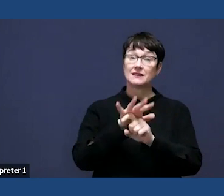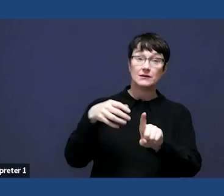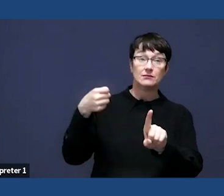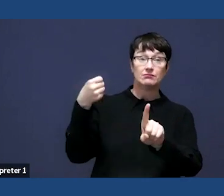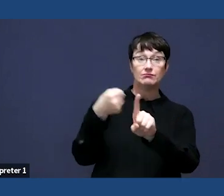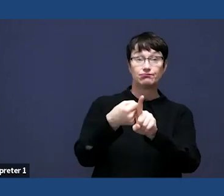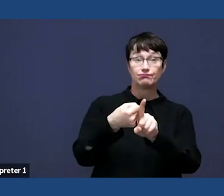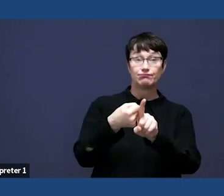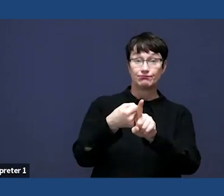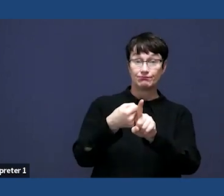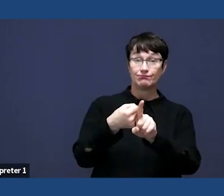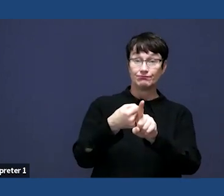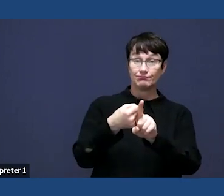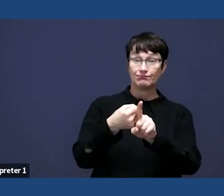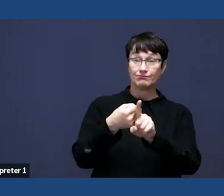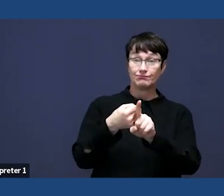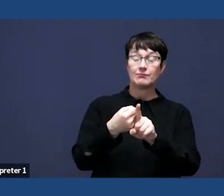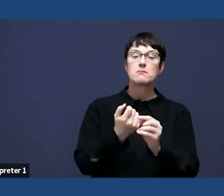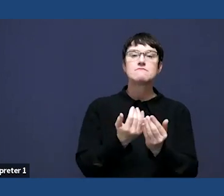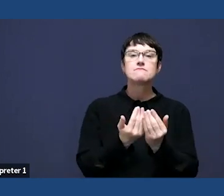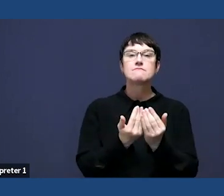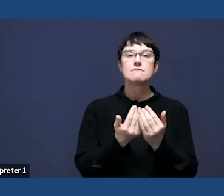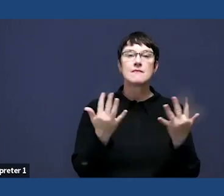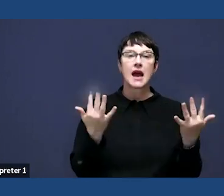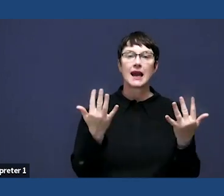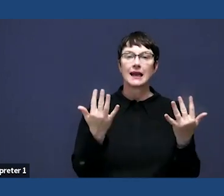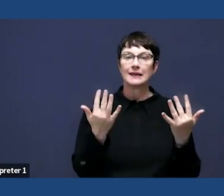a lot of the sites because of the user design.